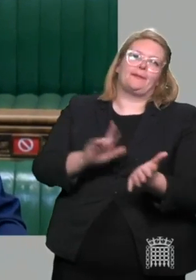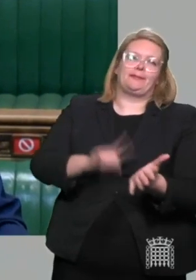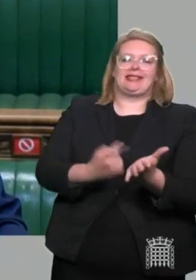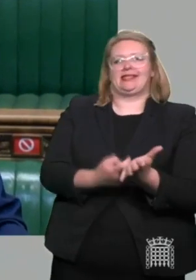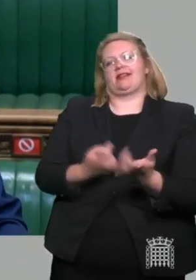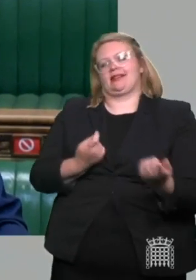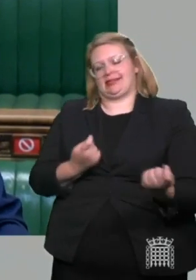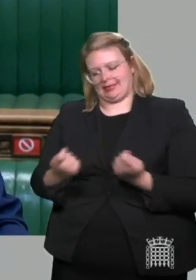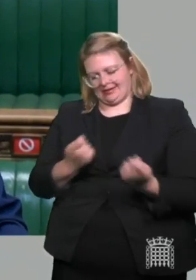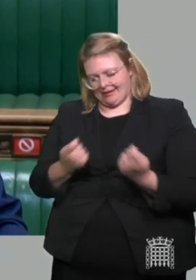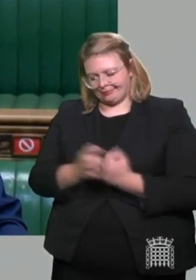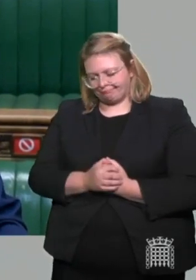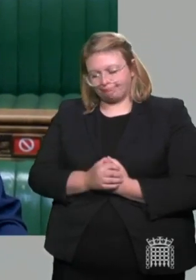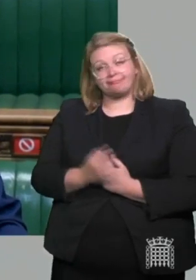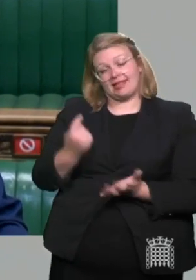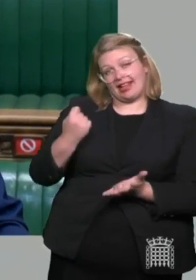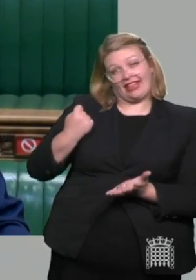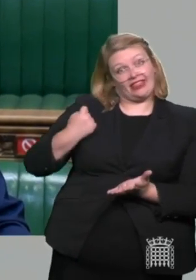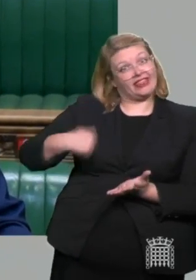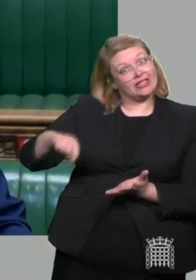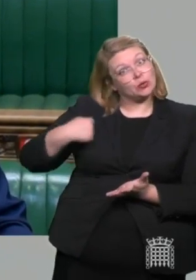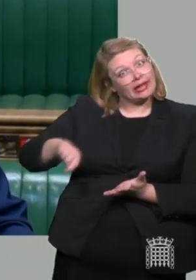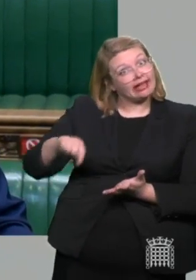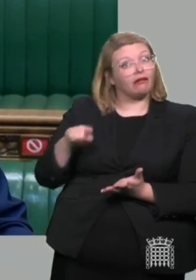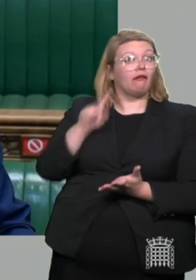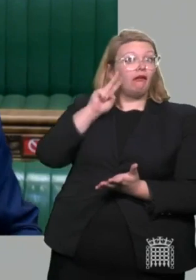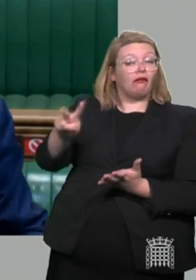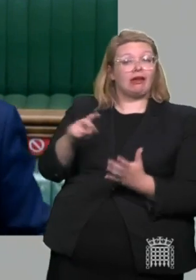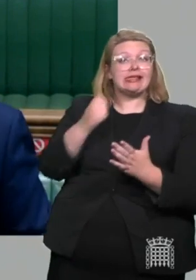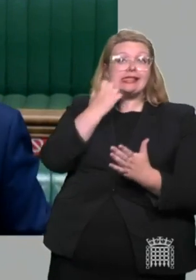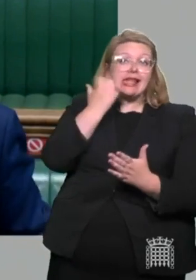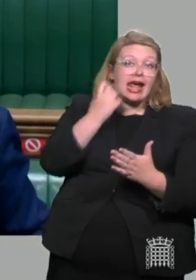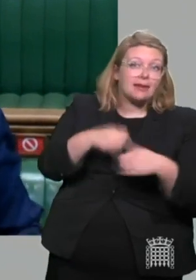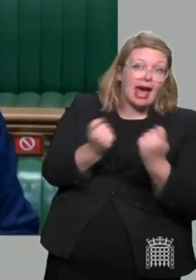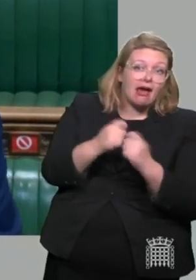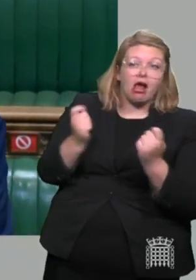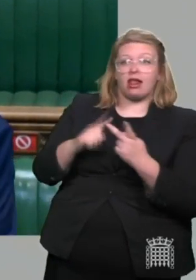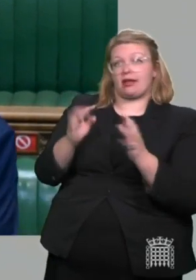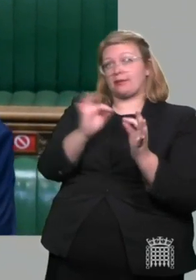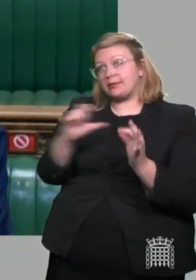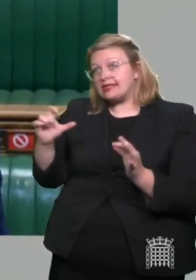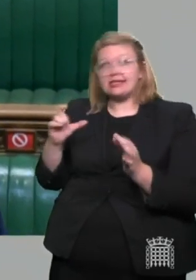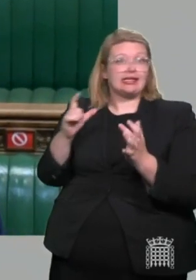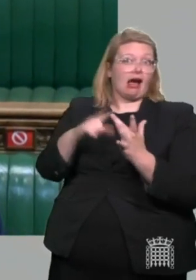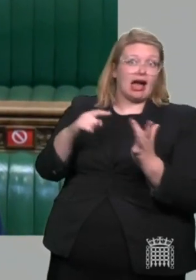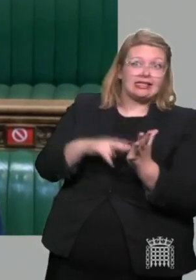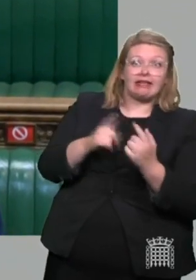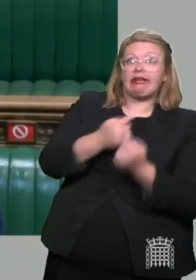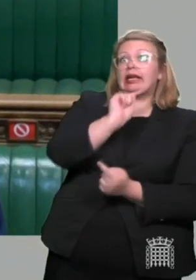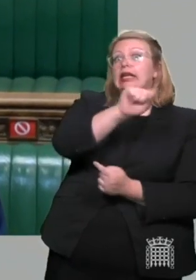Daily Mail and by the BBC and ITV, backed up by numerous sources, that at the end of October the